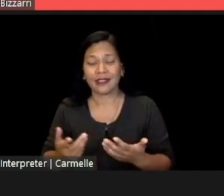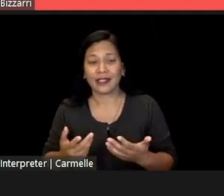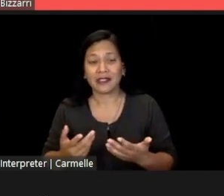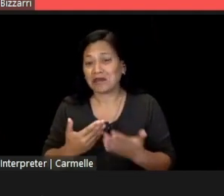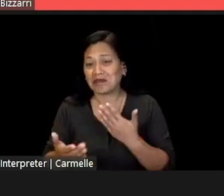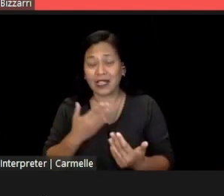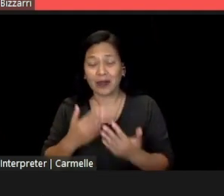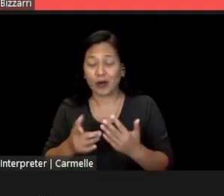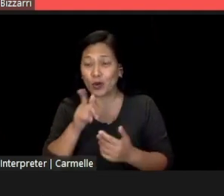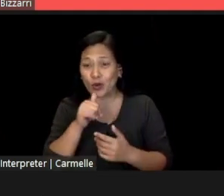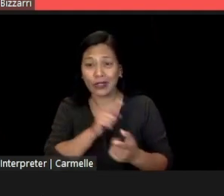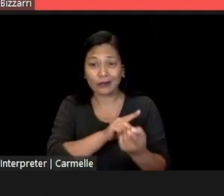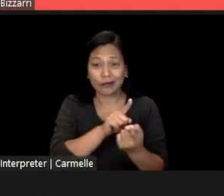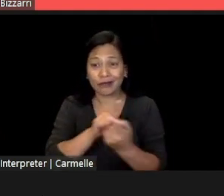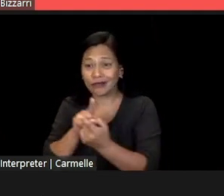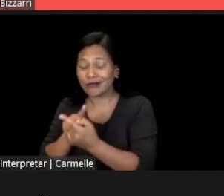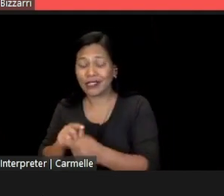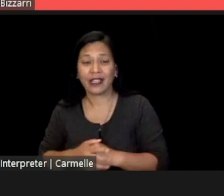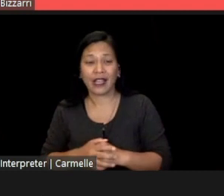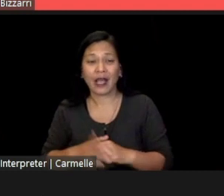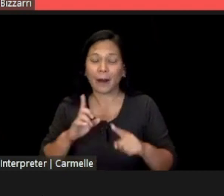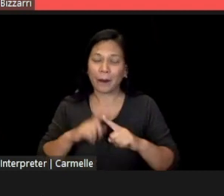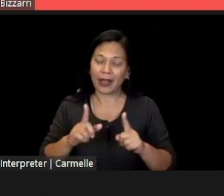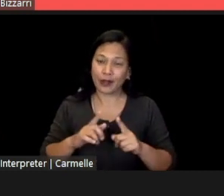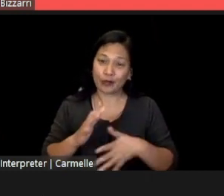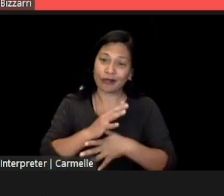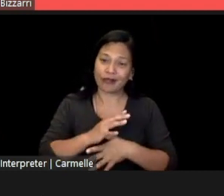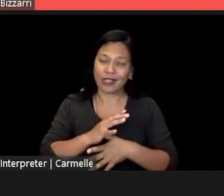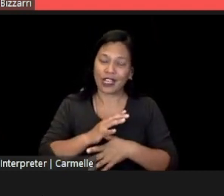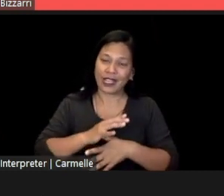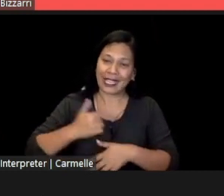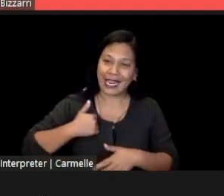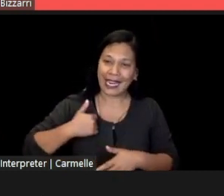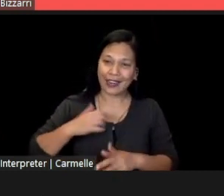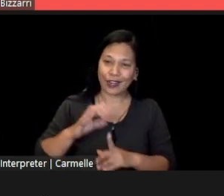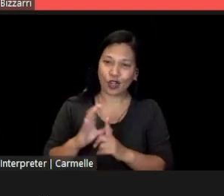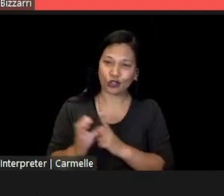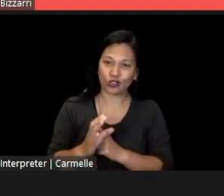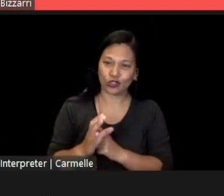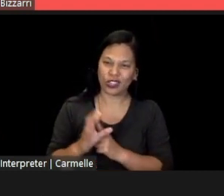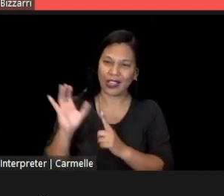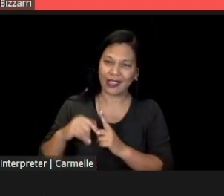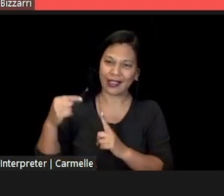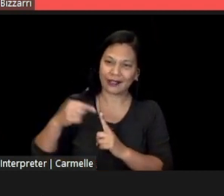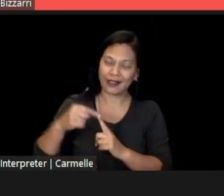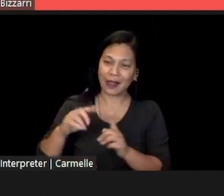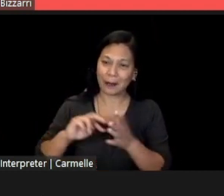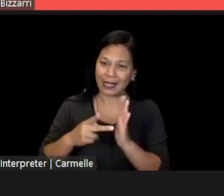attend, but, you know, maintaining Canada's cultural voice and defining what Canadian culture is, I think is very personal.